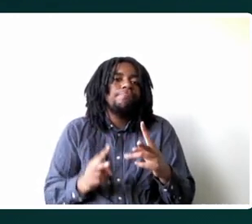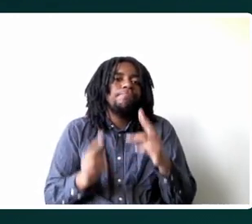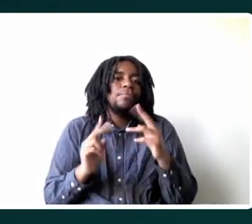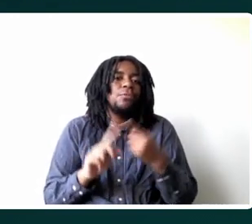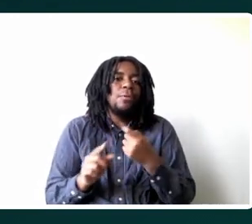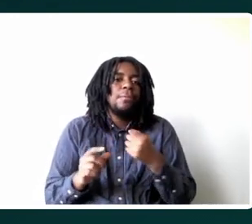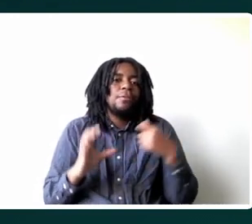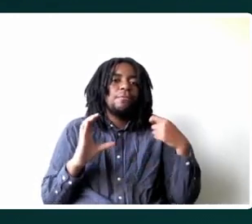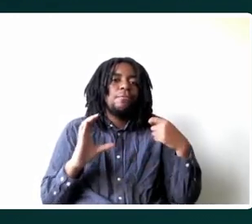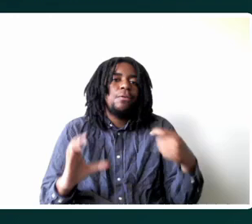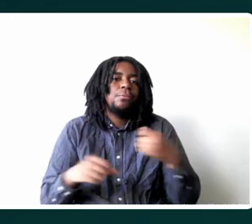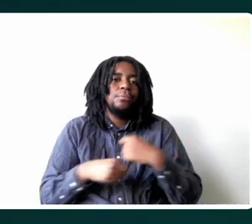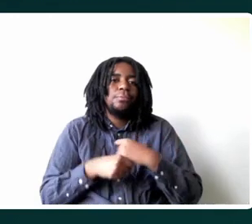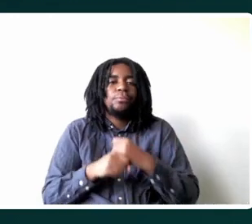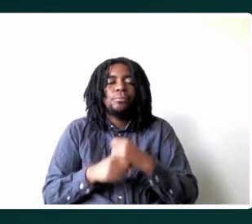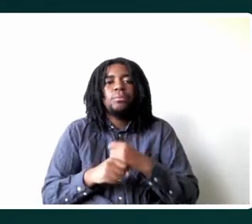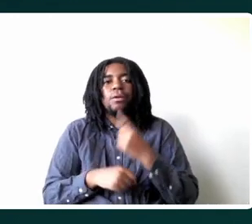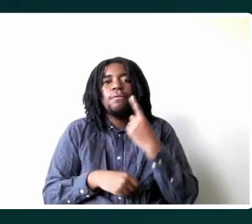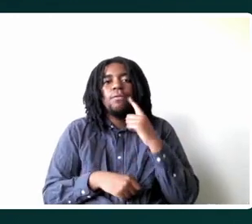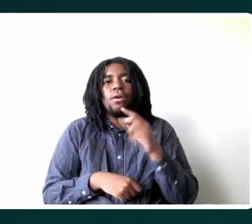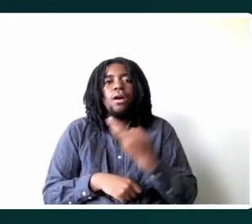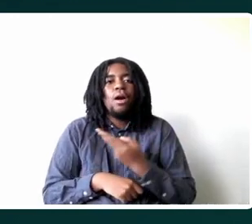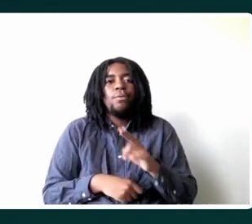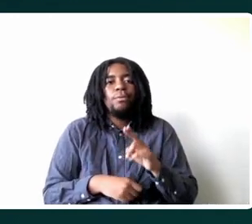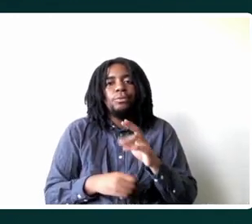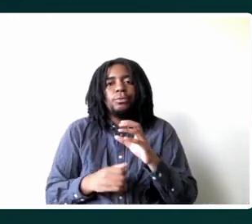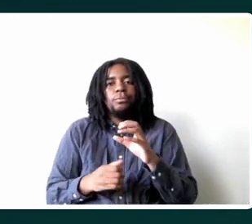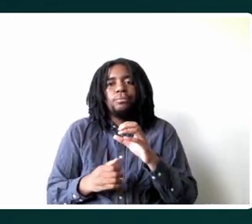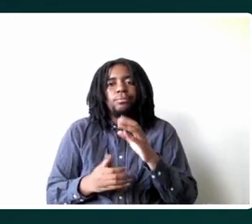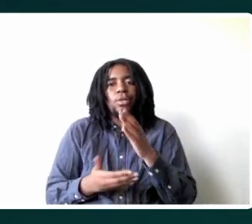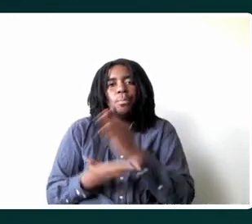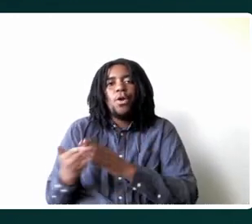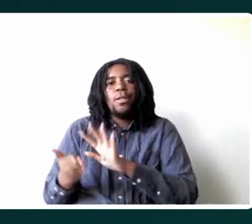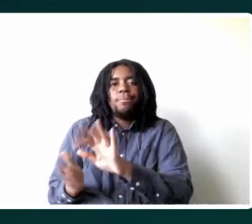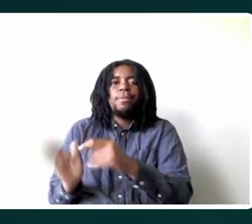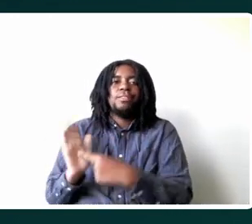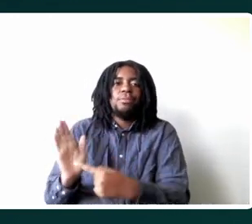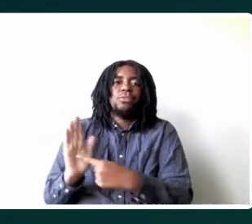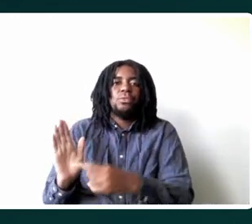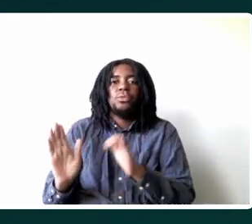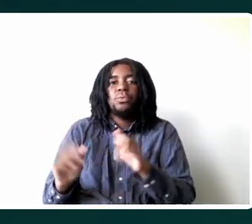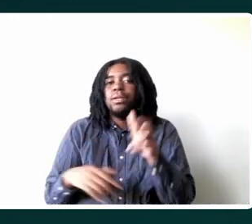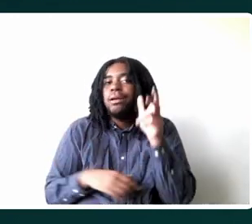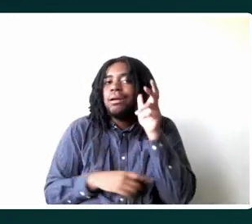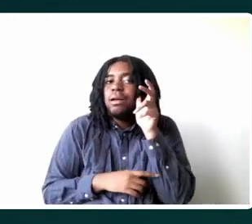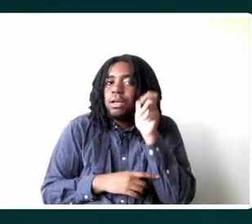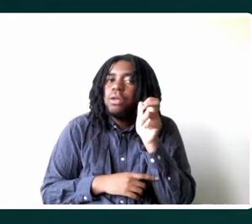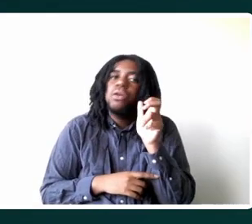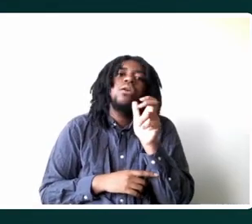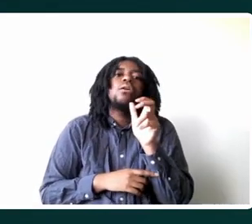University section of the exhibition in which you can hear the renowned artist and educator,